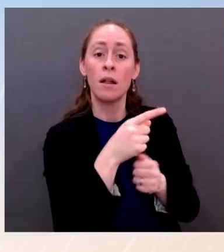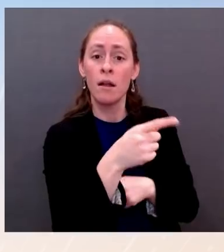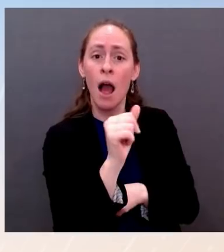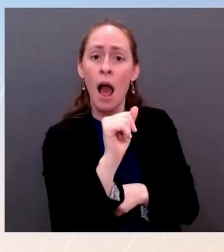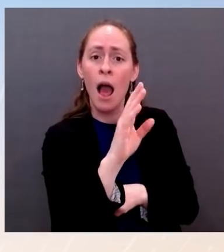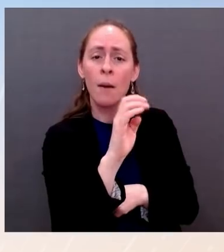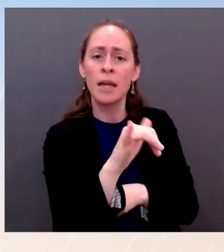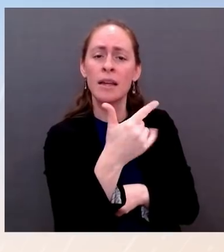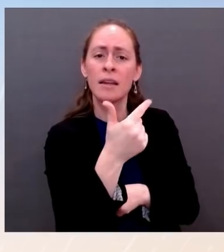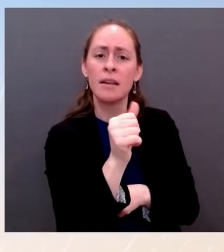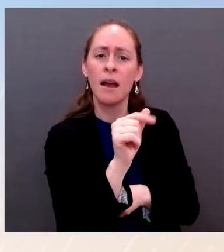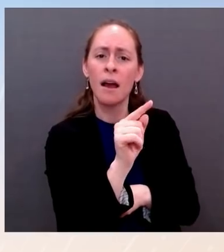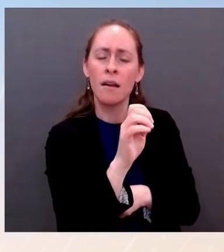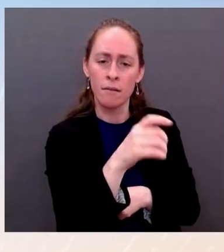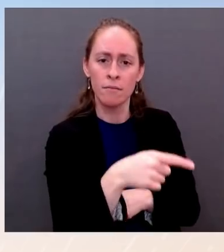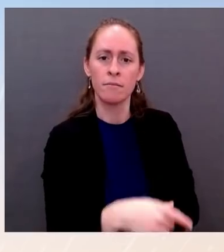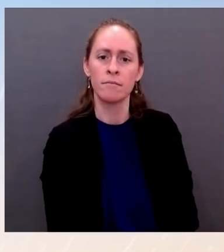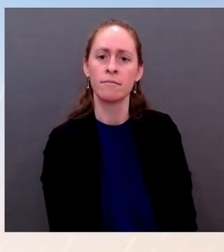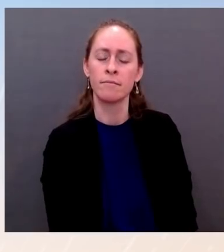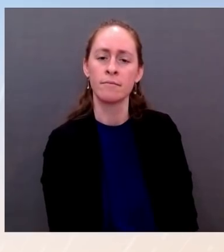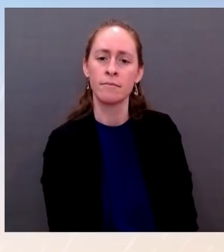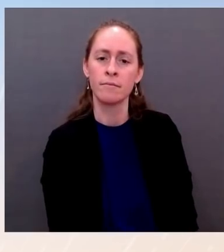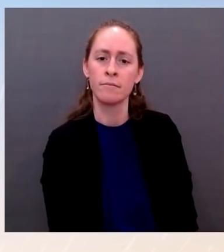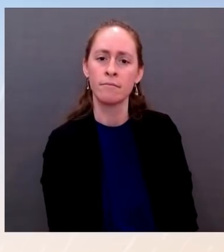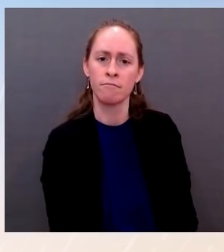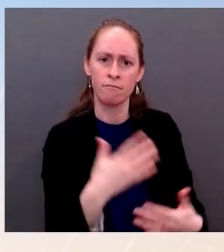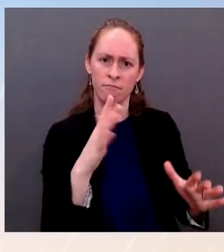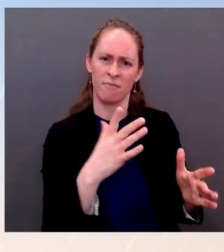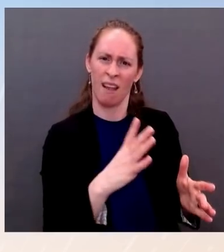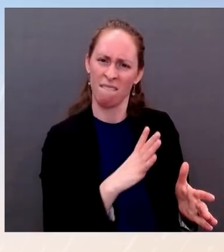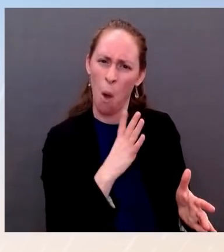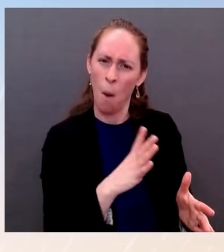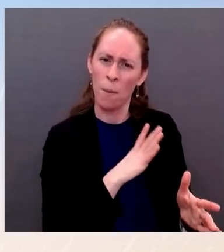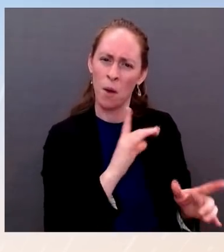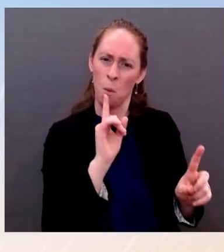and review that was done internally. So, I just want to separate the two for people's understanding.